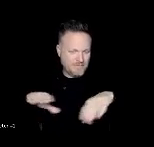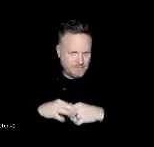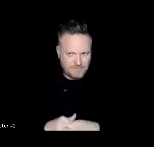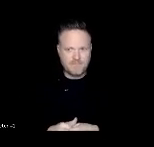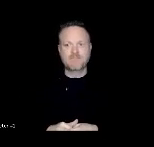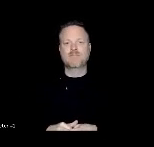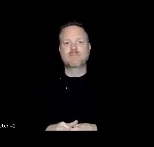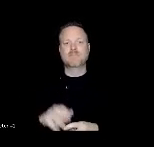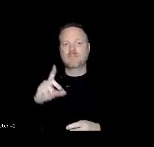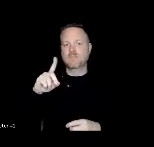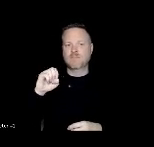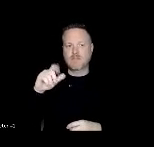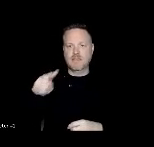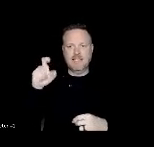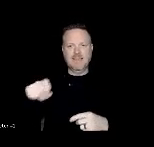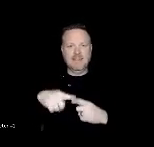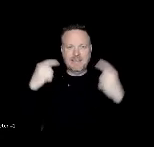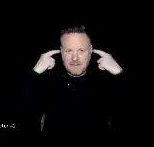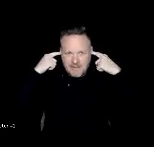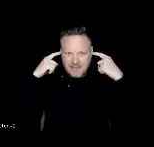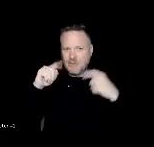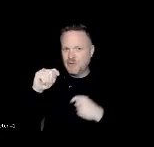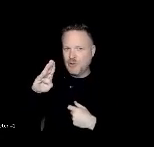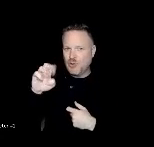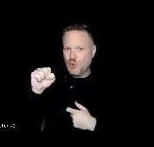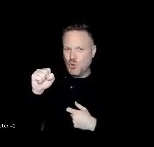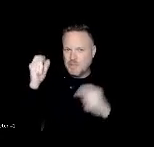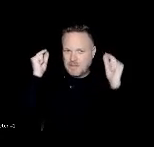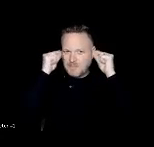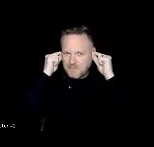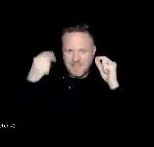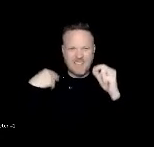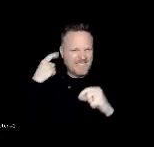Declan needed tubes in his ears. He kept getting ear infections constantly.